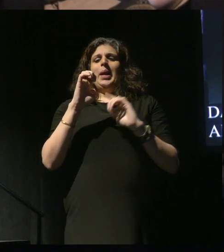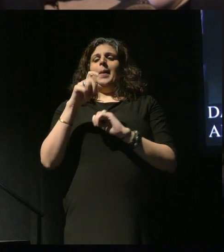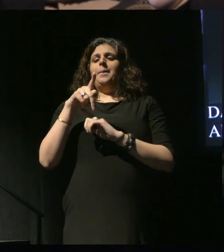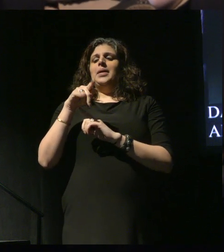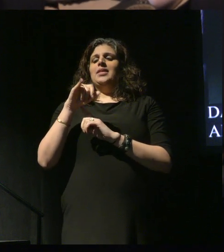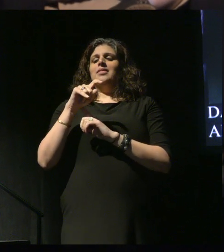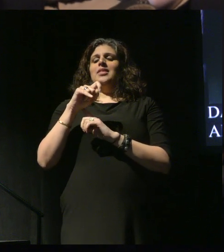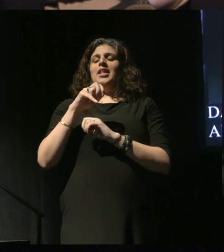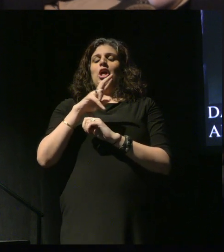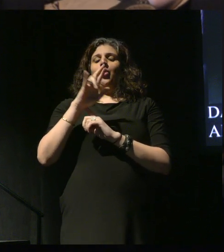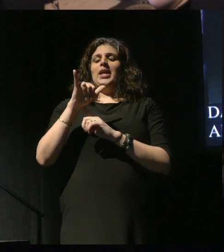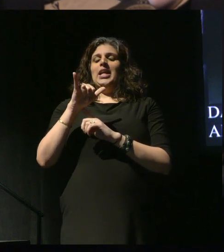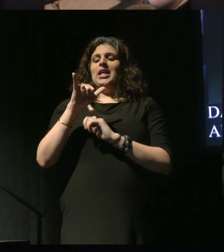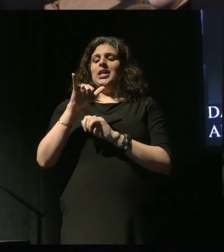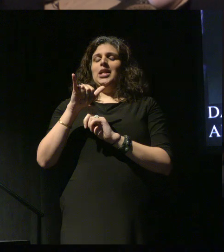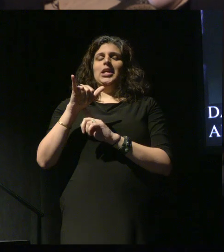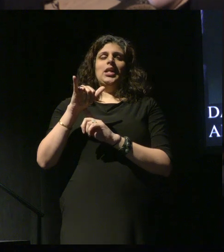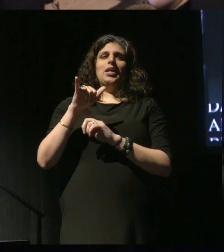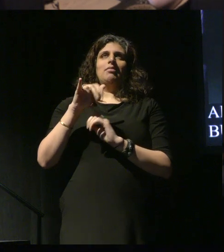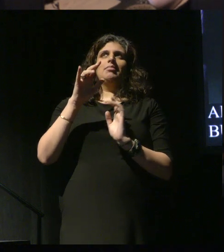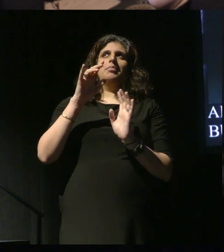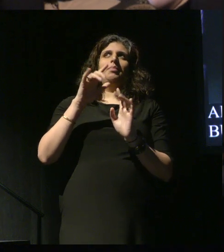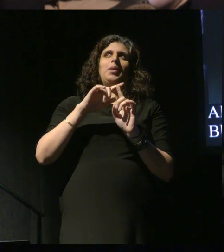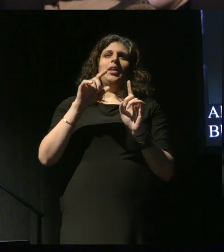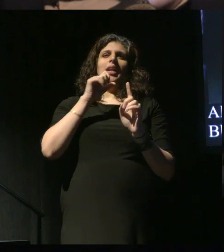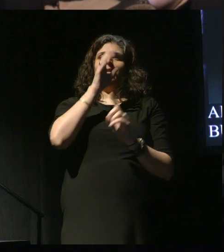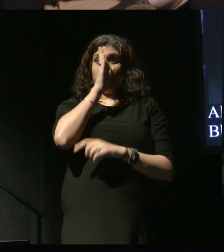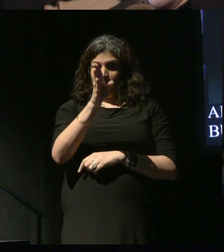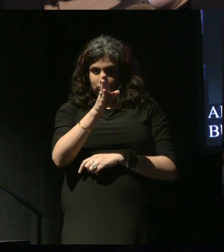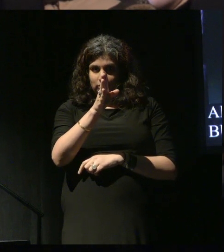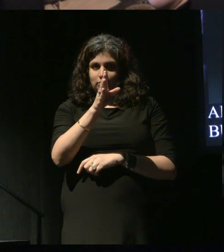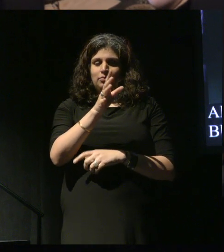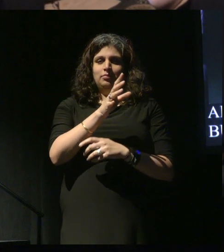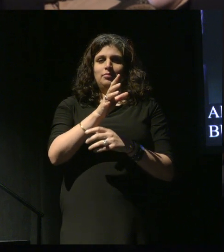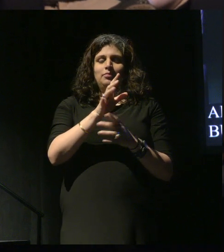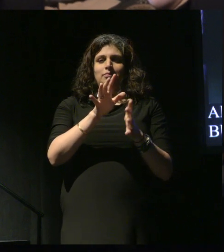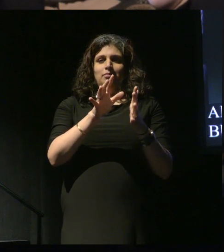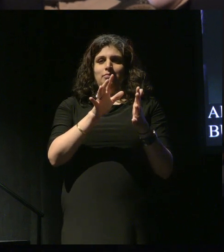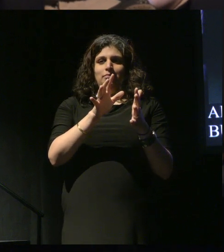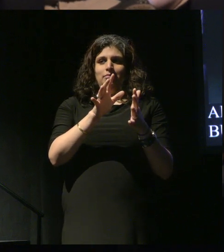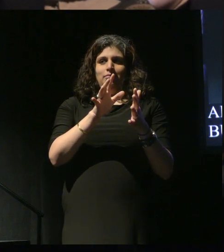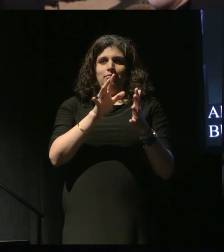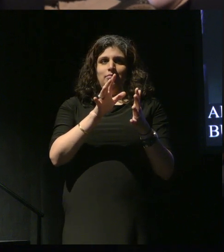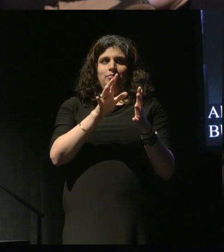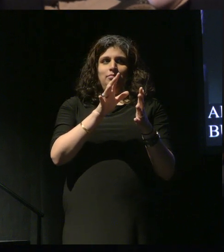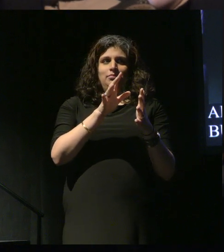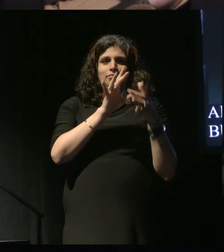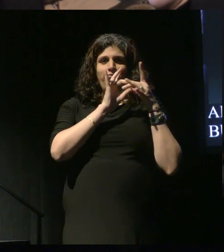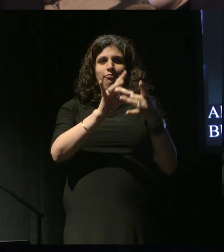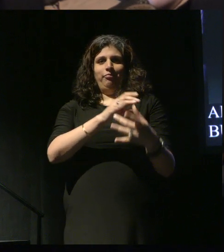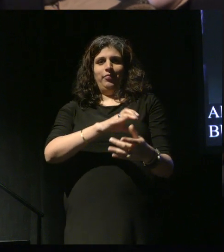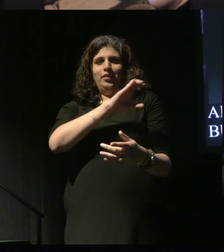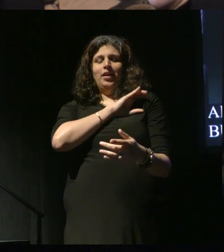epistolary, you know directly, you know like directly invoking characters. Right.